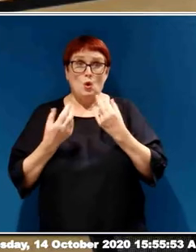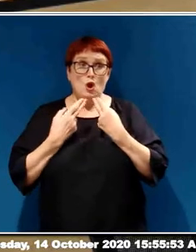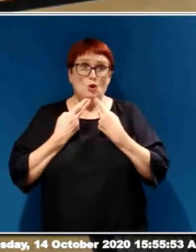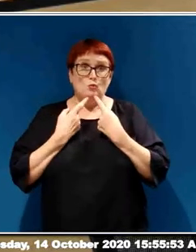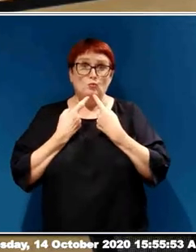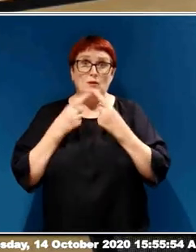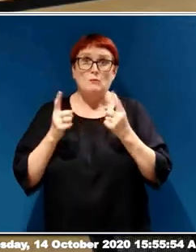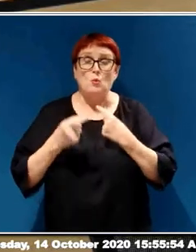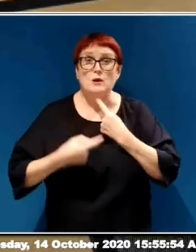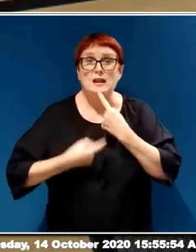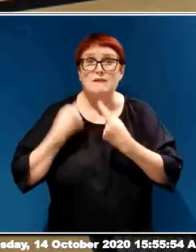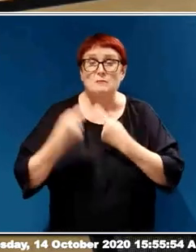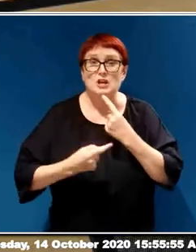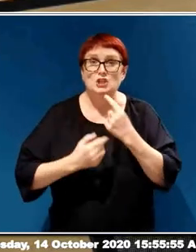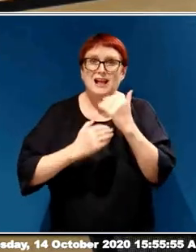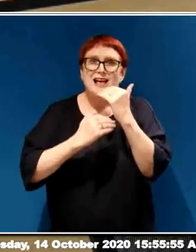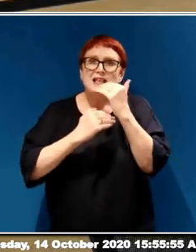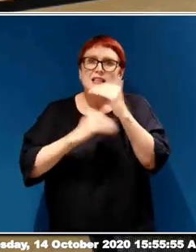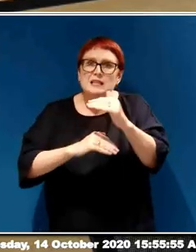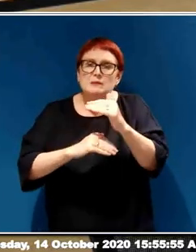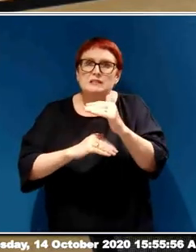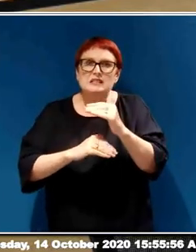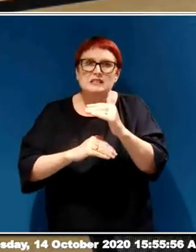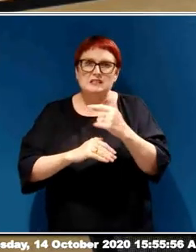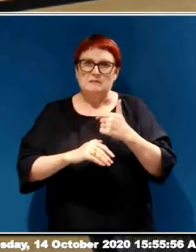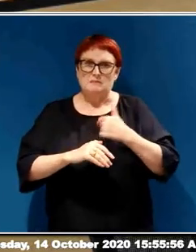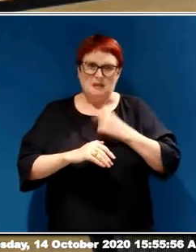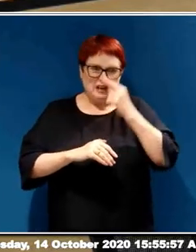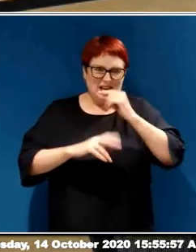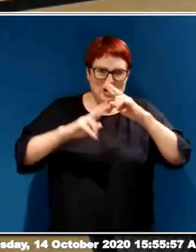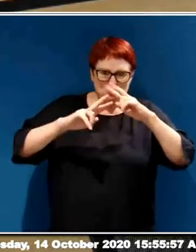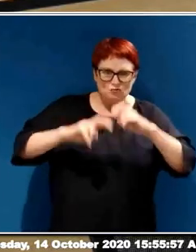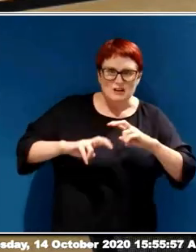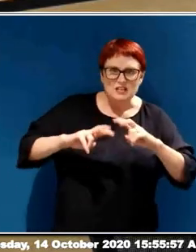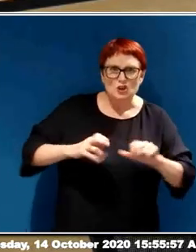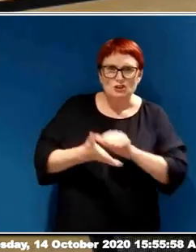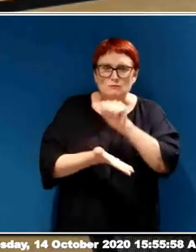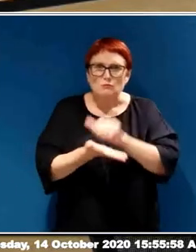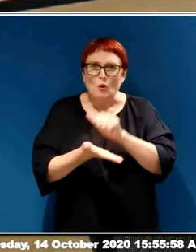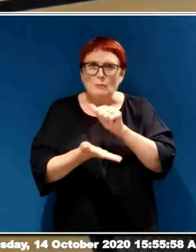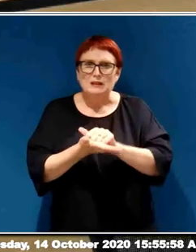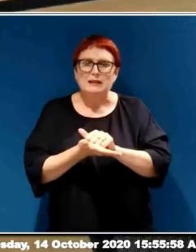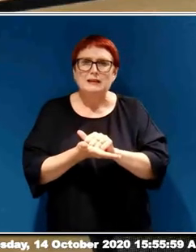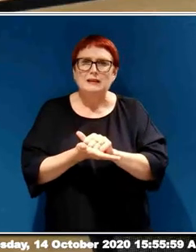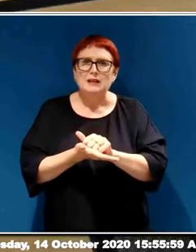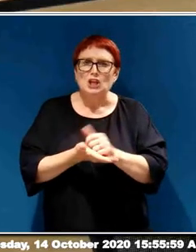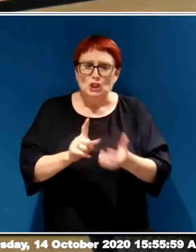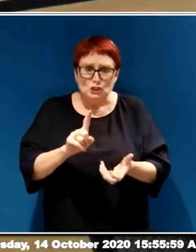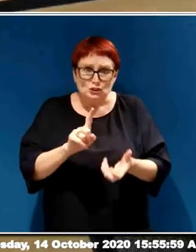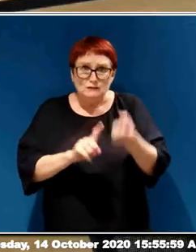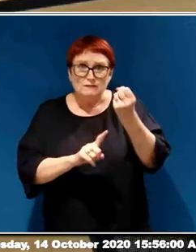accurately analyse the extent to which restrictive practices have been used.